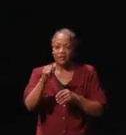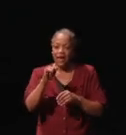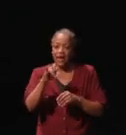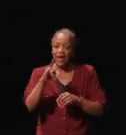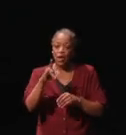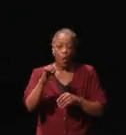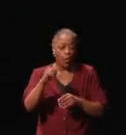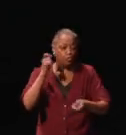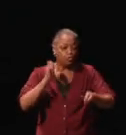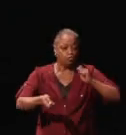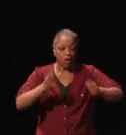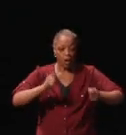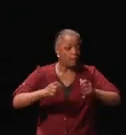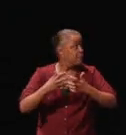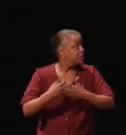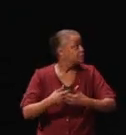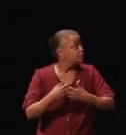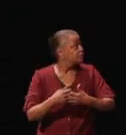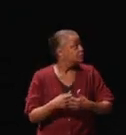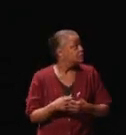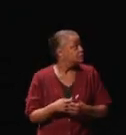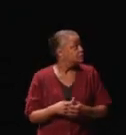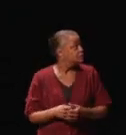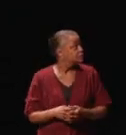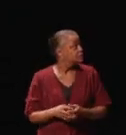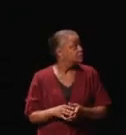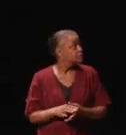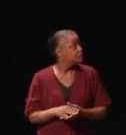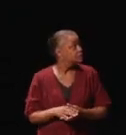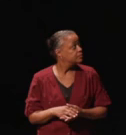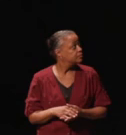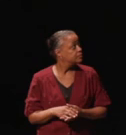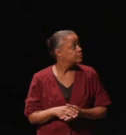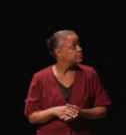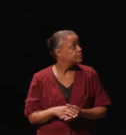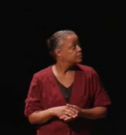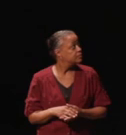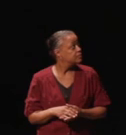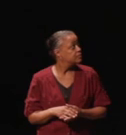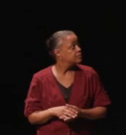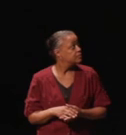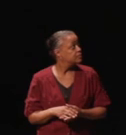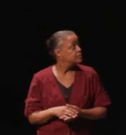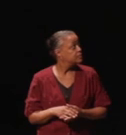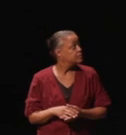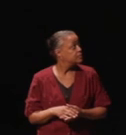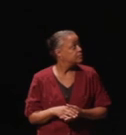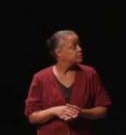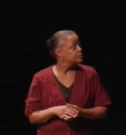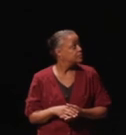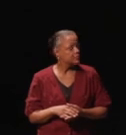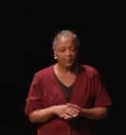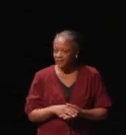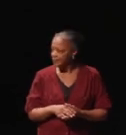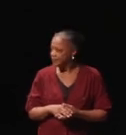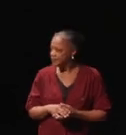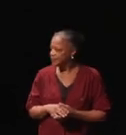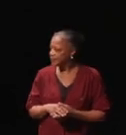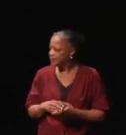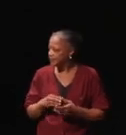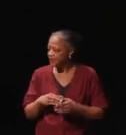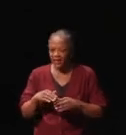This machine was lightened and the gameplay is slowed down a lot.